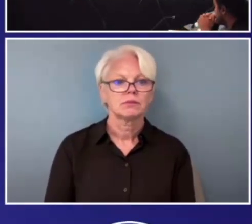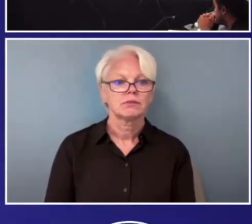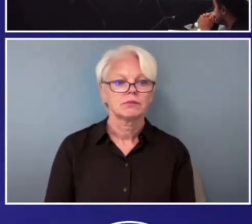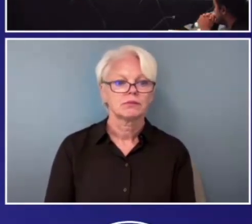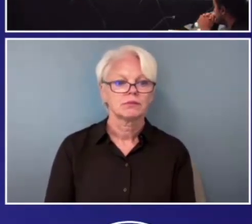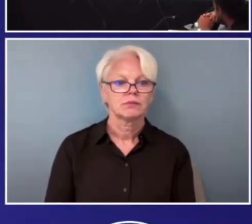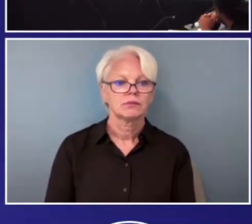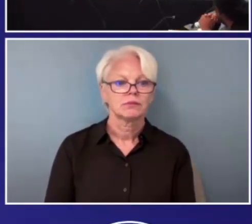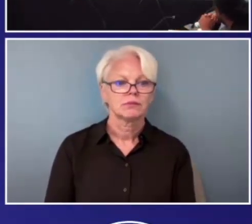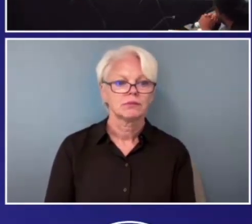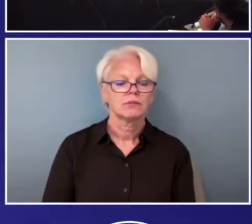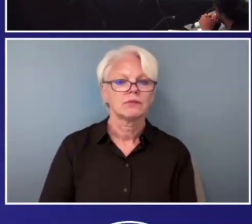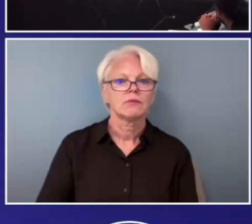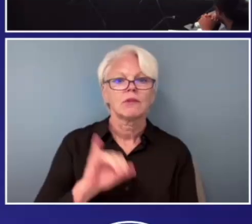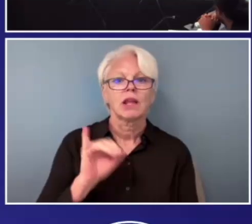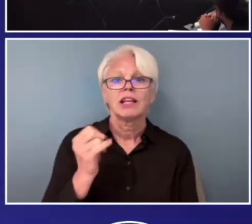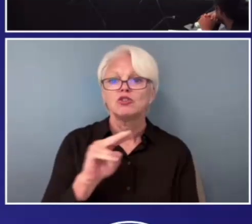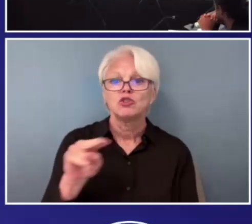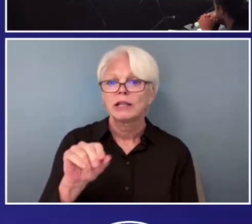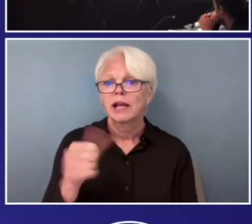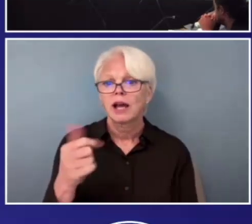Jenna, did you have another question? Okay. Thank you.